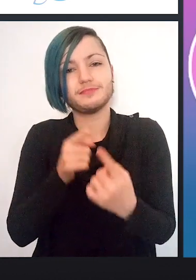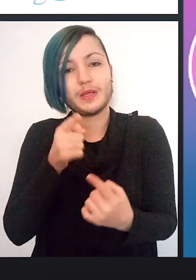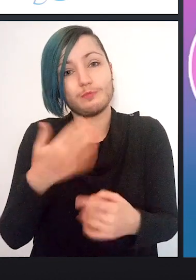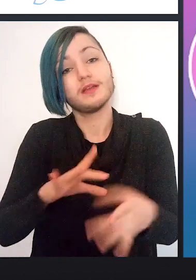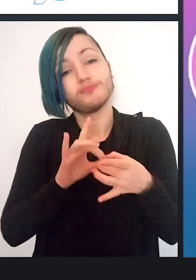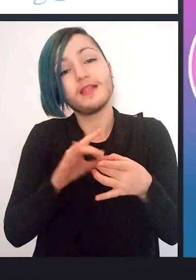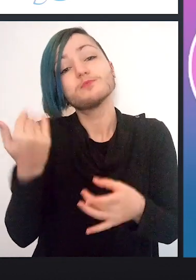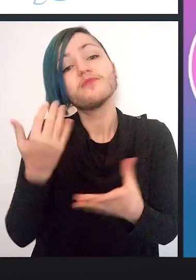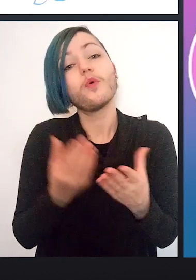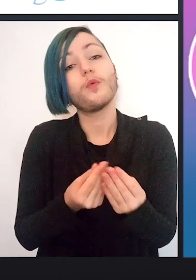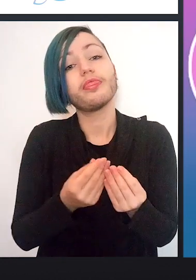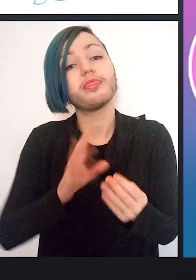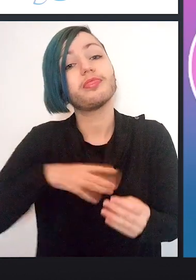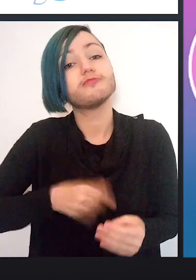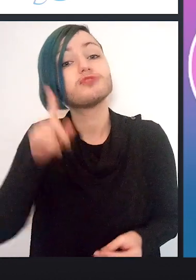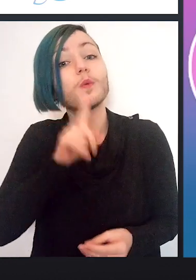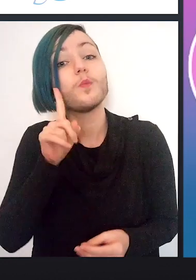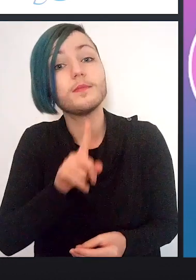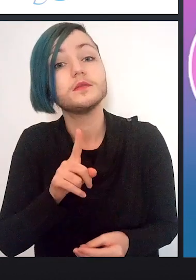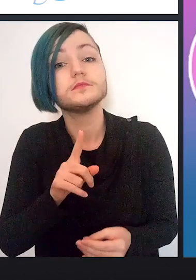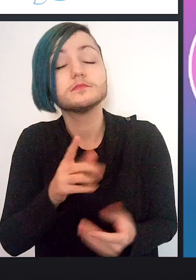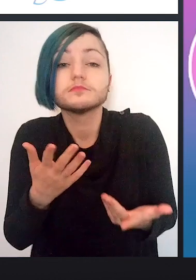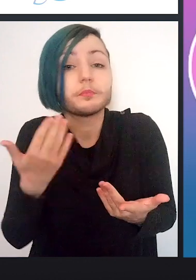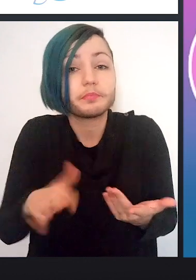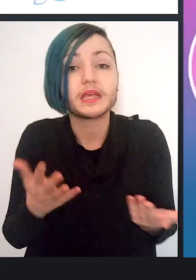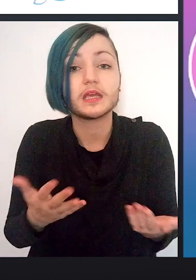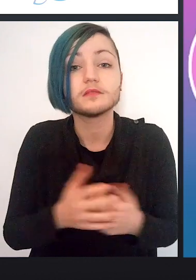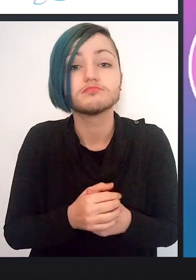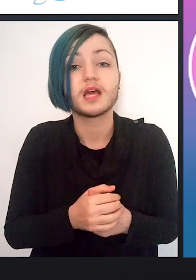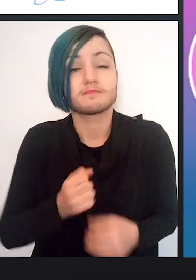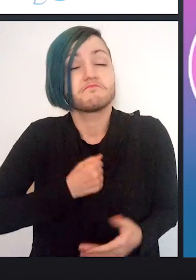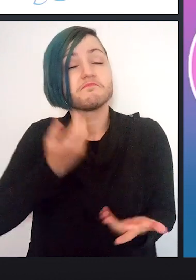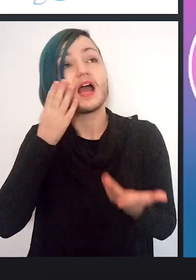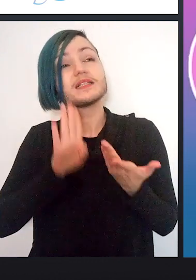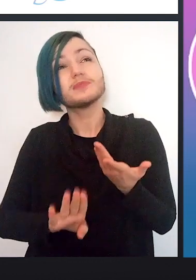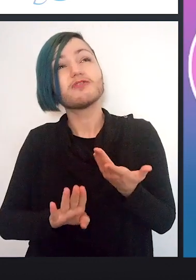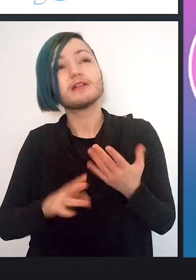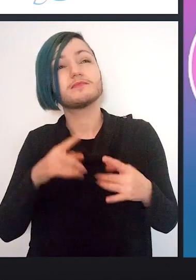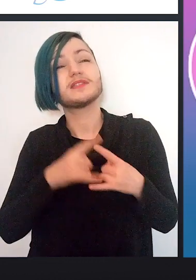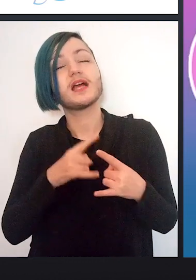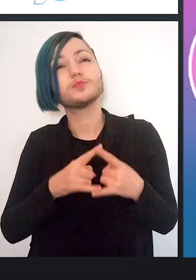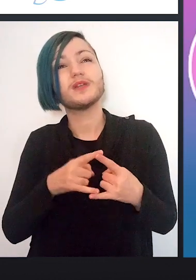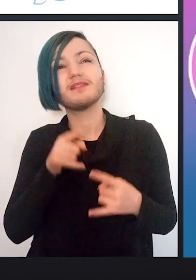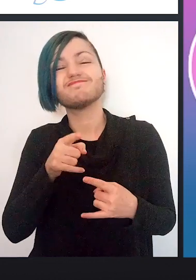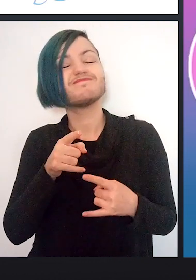a relationship with another trans woman and for me it really didn't work properly.